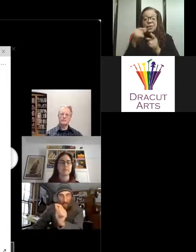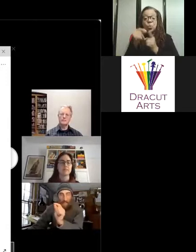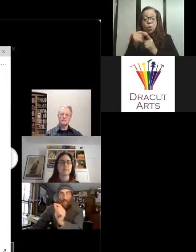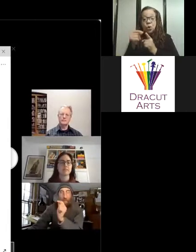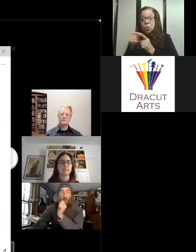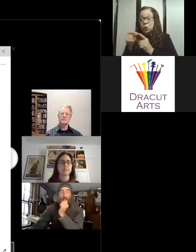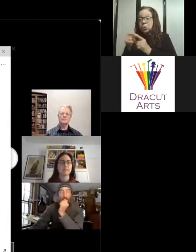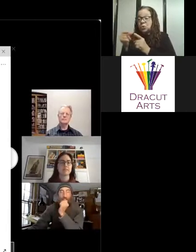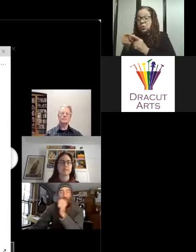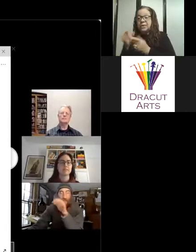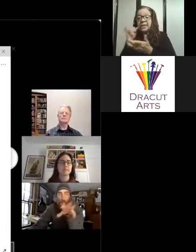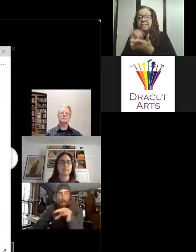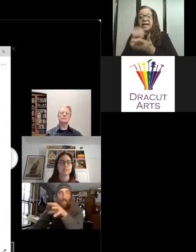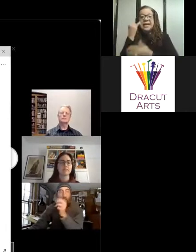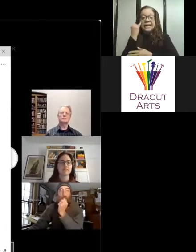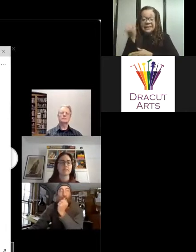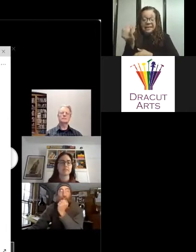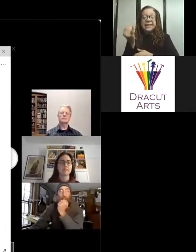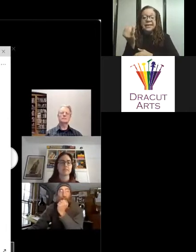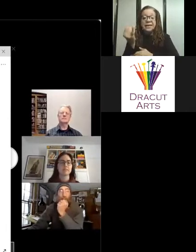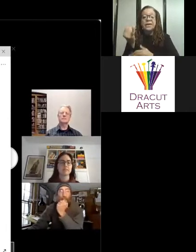this idea, represented in the the media of the time,